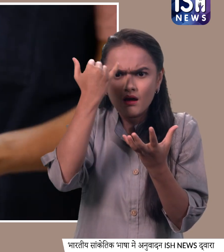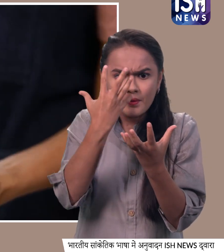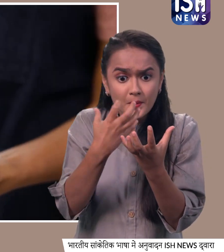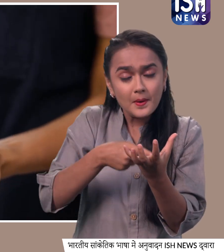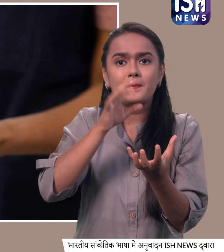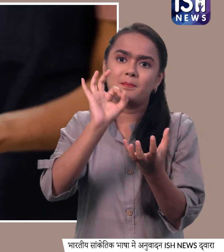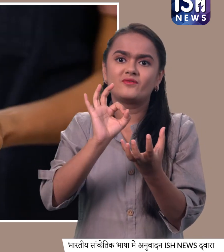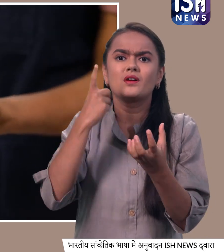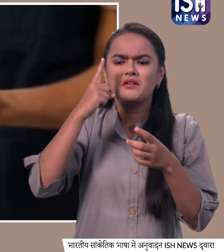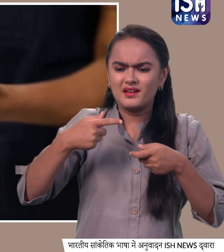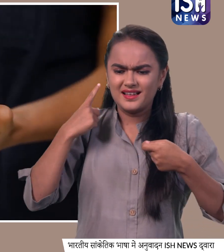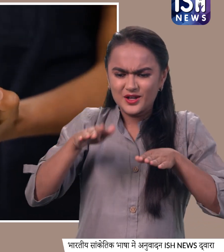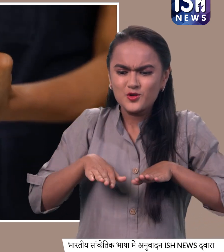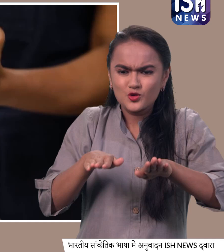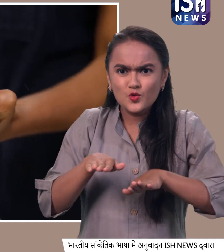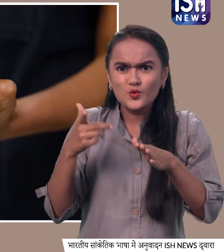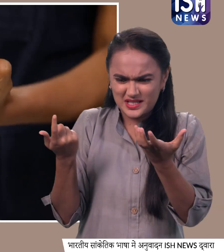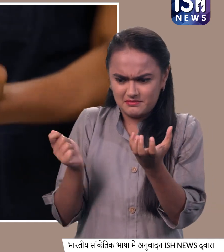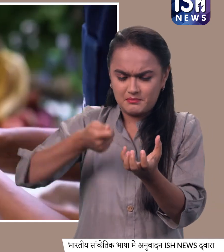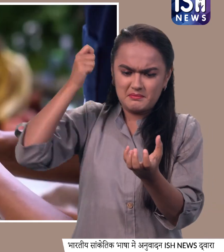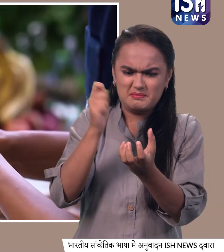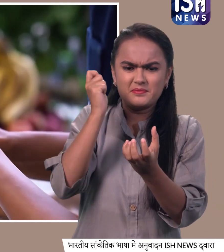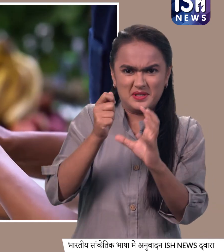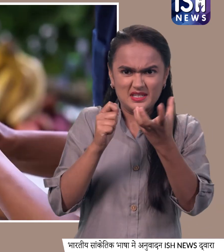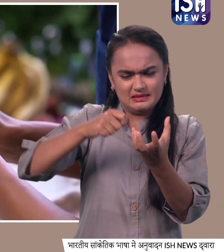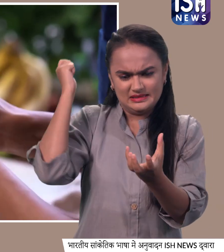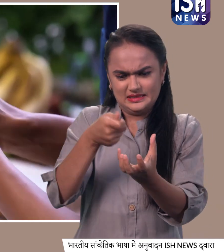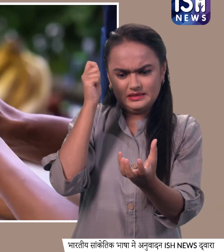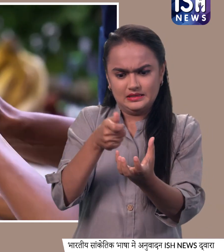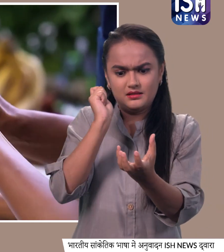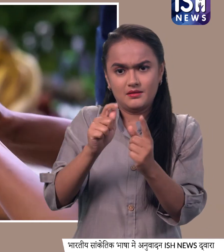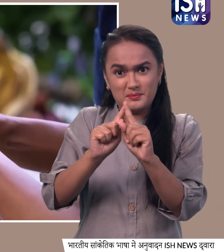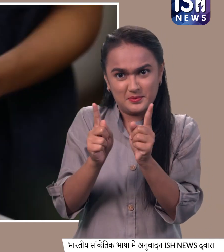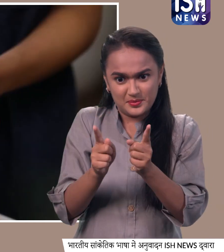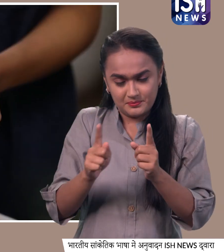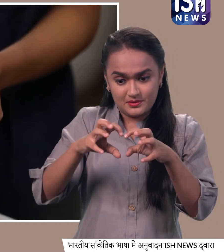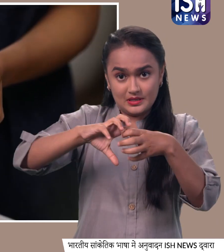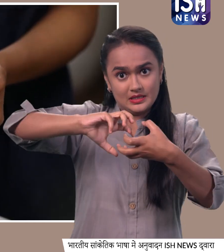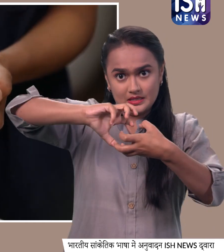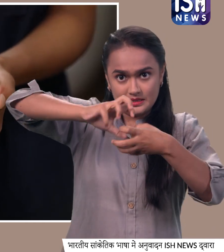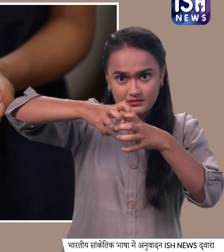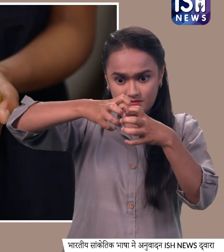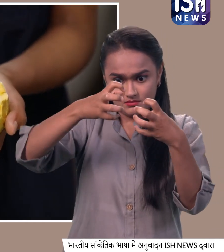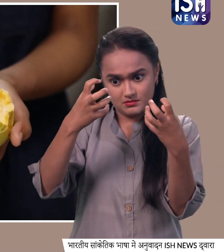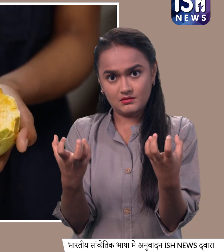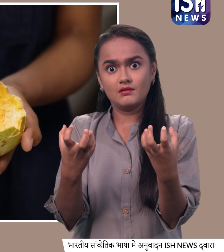Now with a rolling pin, crack its outer shell Divide it into 2 parts like this